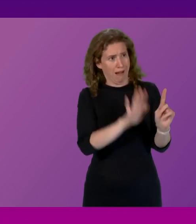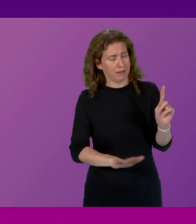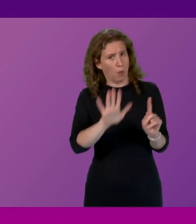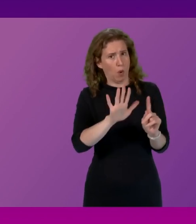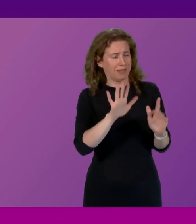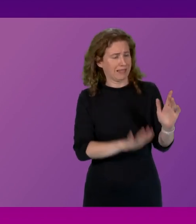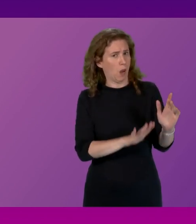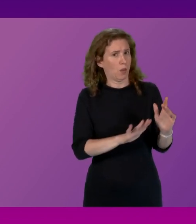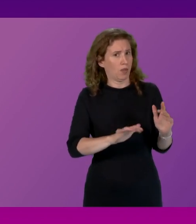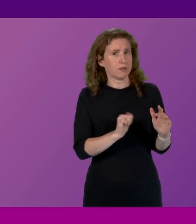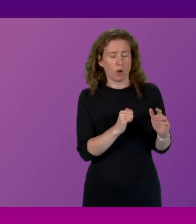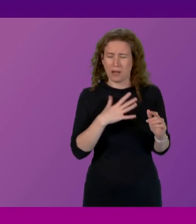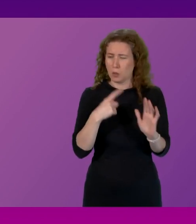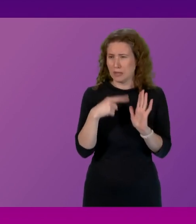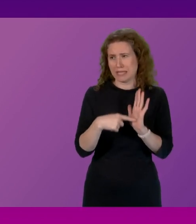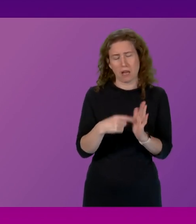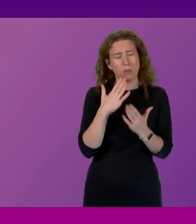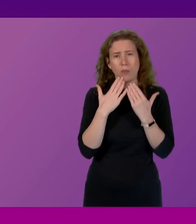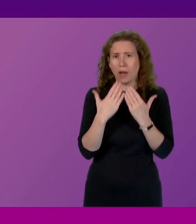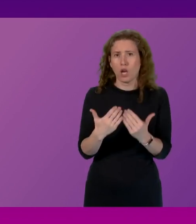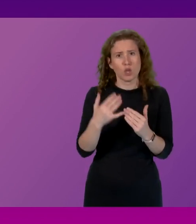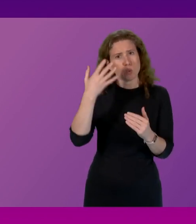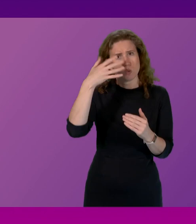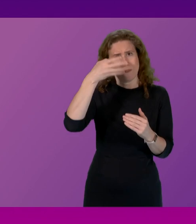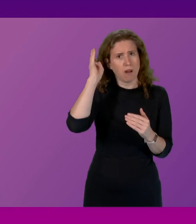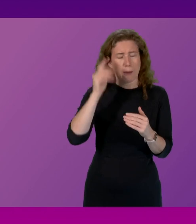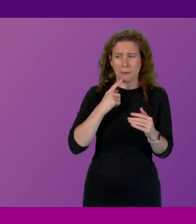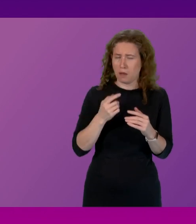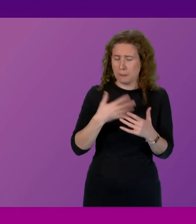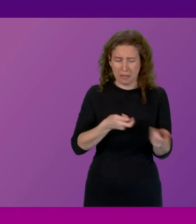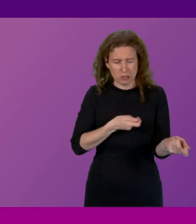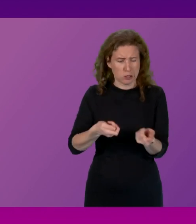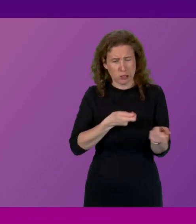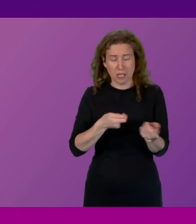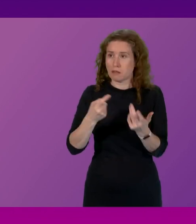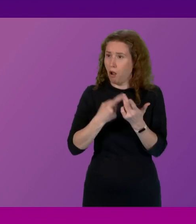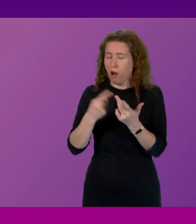I put on record my thanks to the firefighters who fought the fire and all the emergency